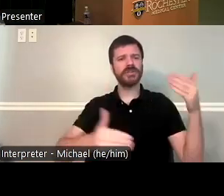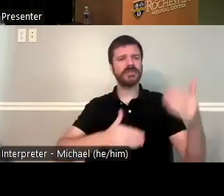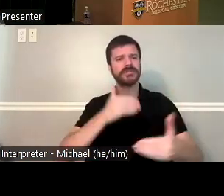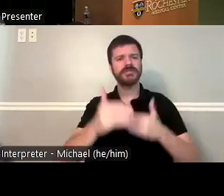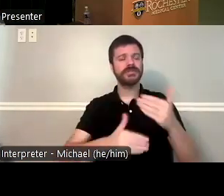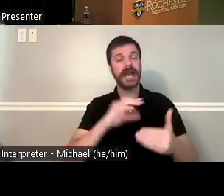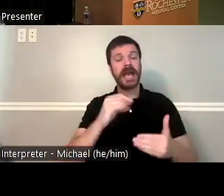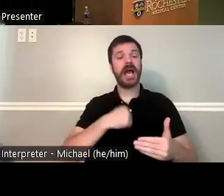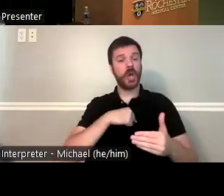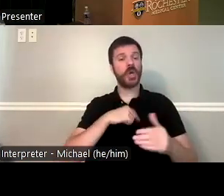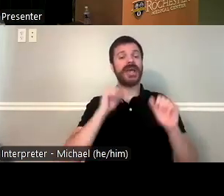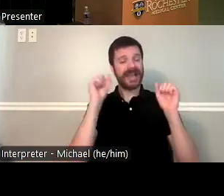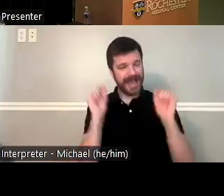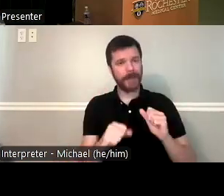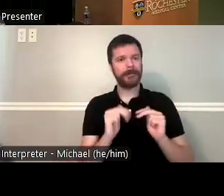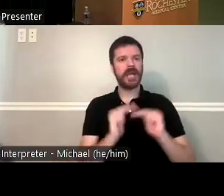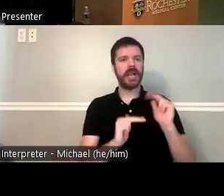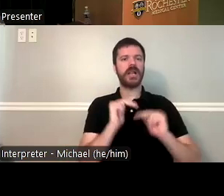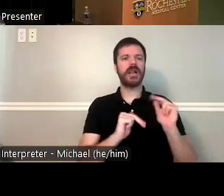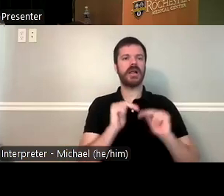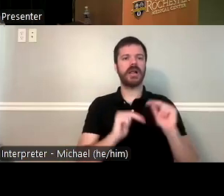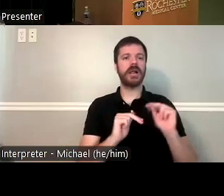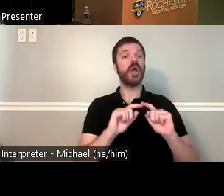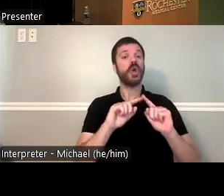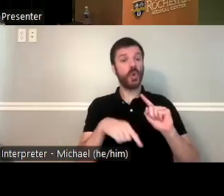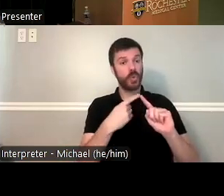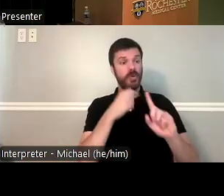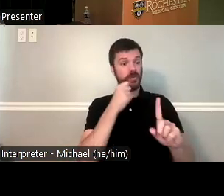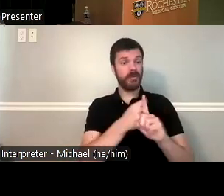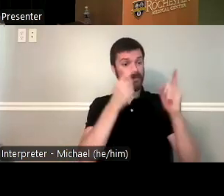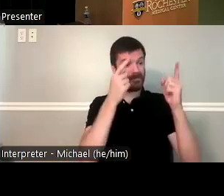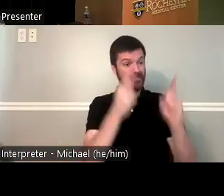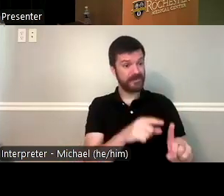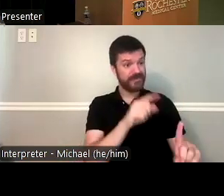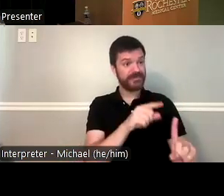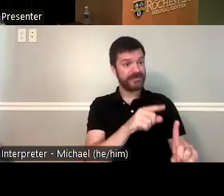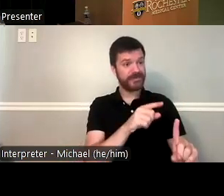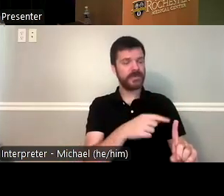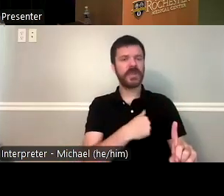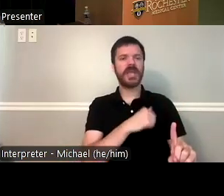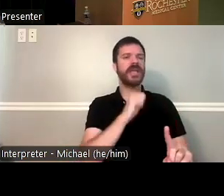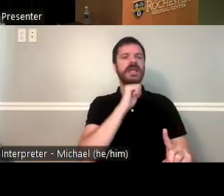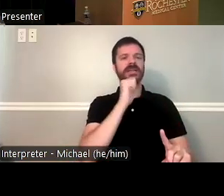resilience so that when something happens it's we're not going to get over it right away it's